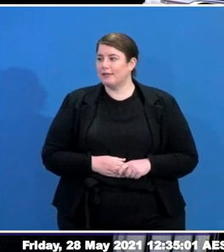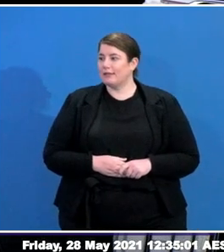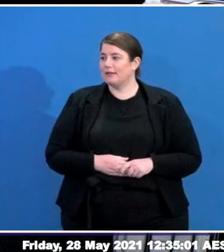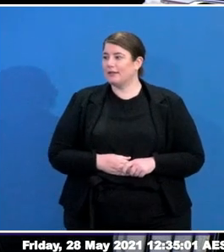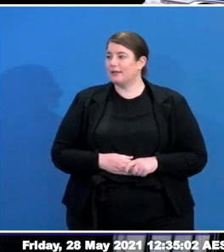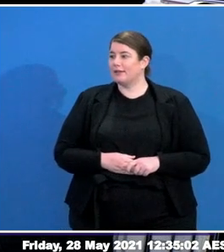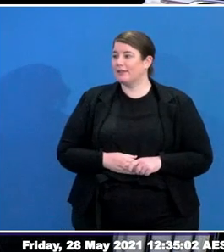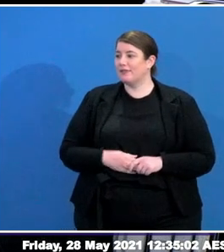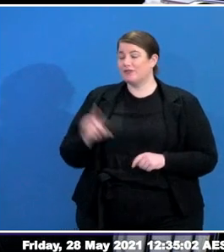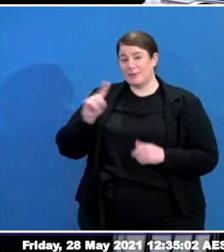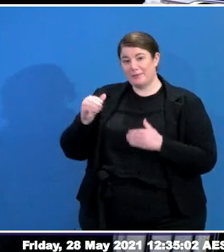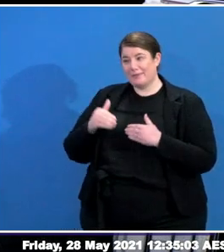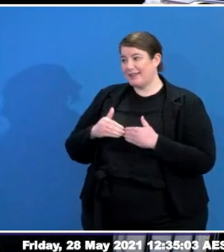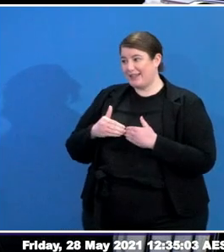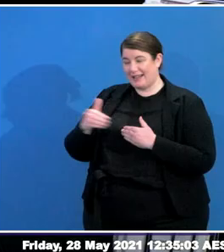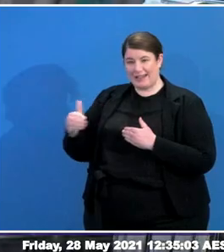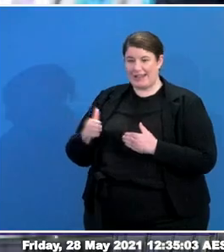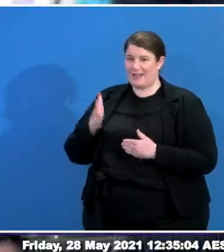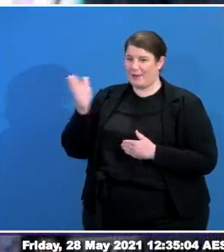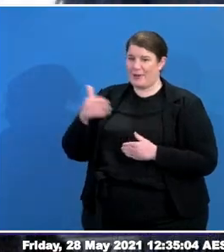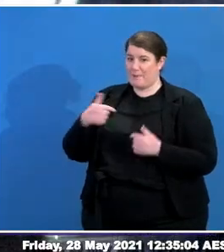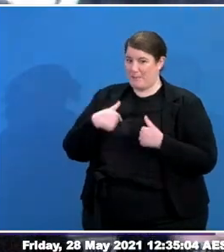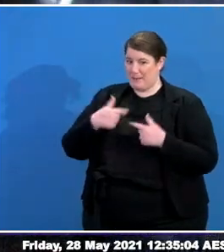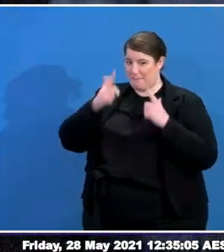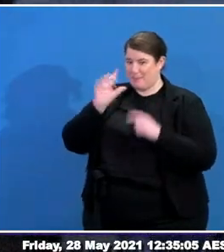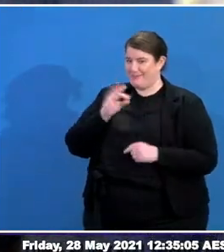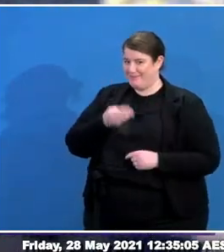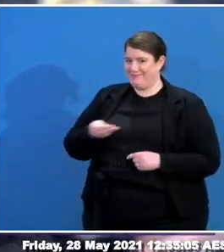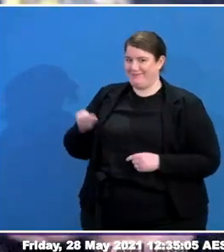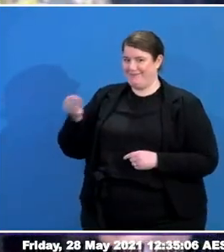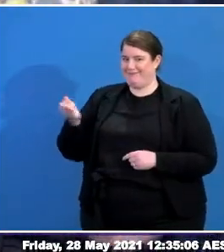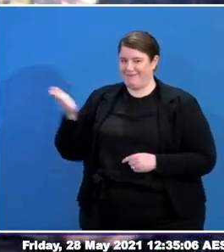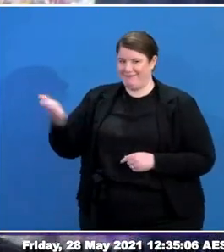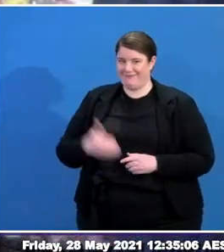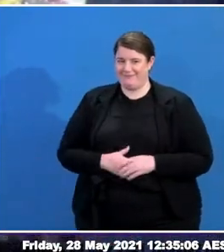From this point onwards Ms Bennett is in control. That's very wise of you, Ms Eastman.